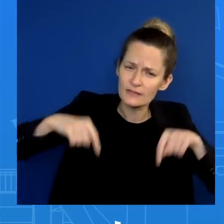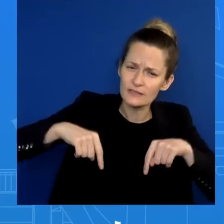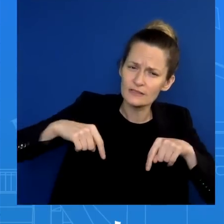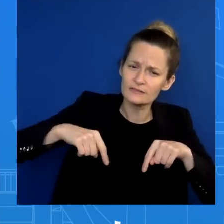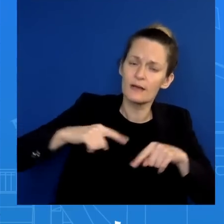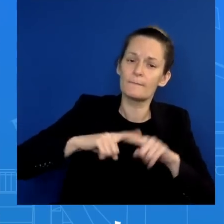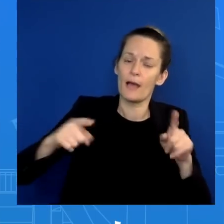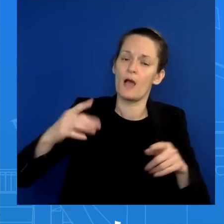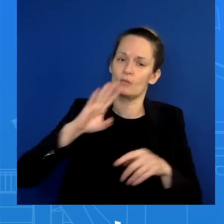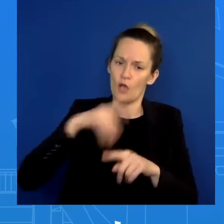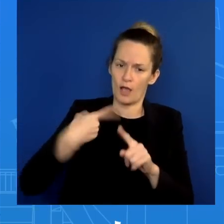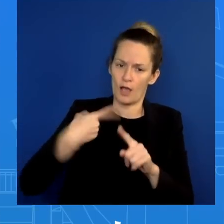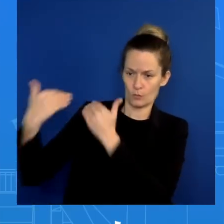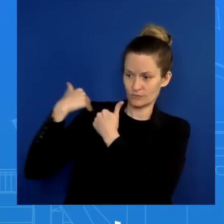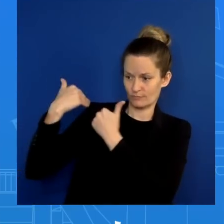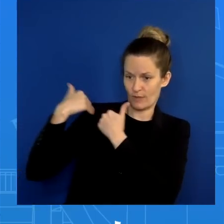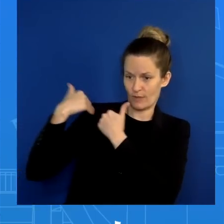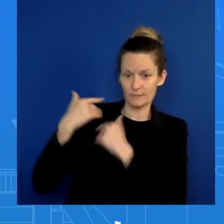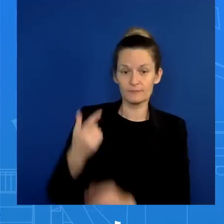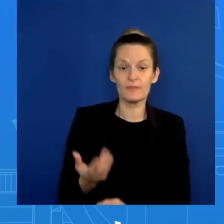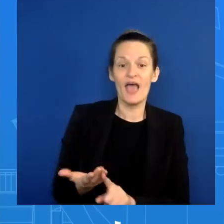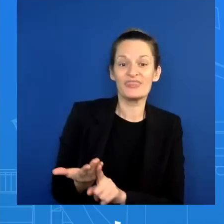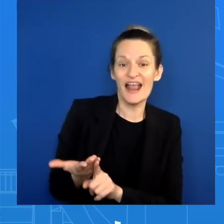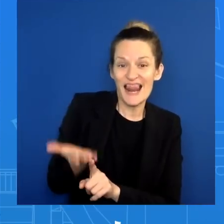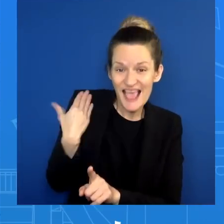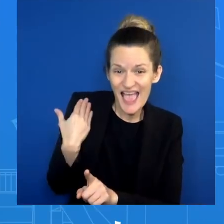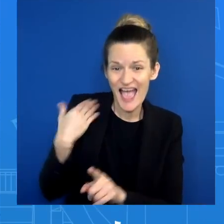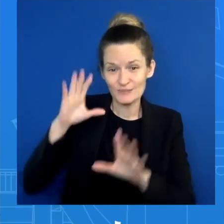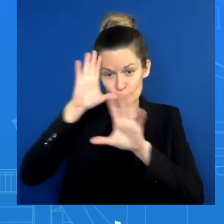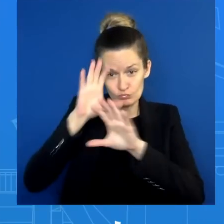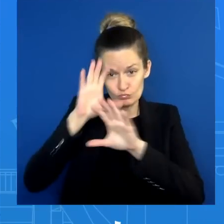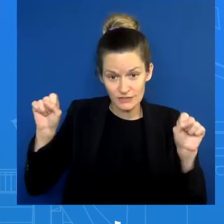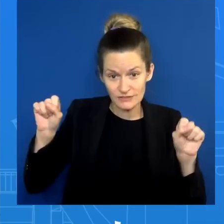And what they did with cutting taxes for the wealthy,